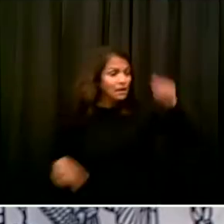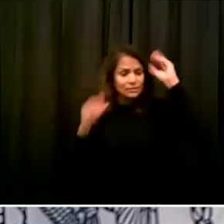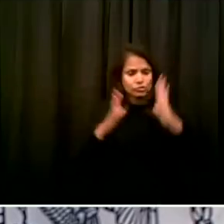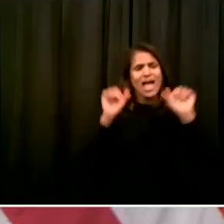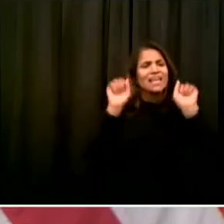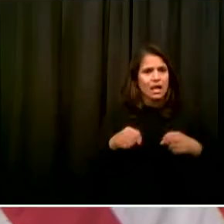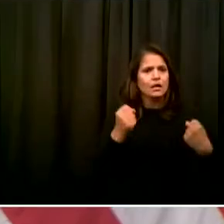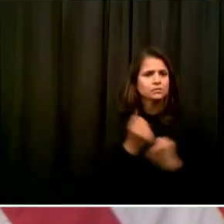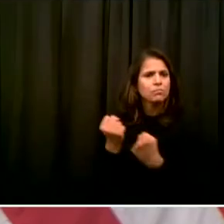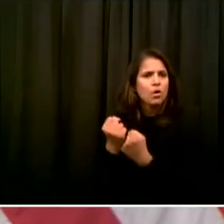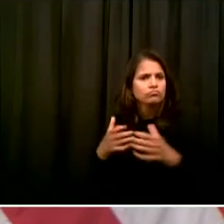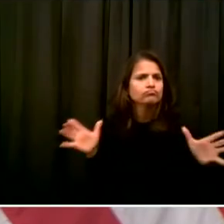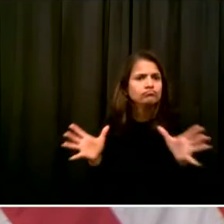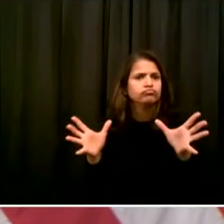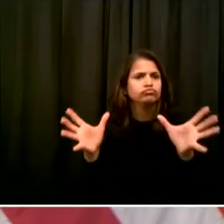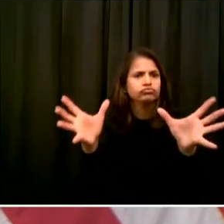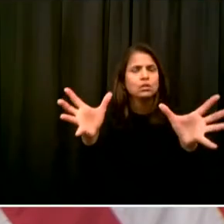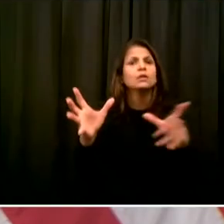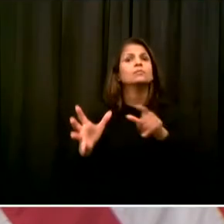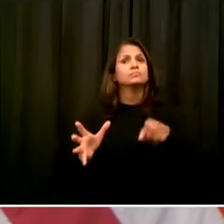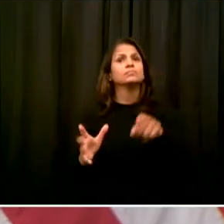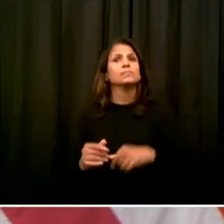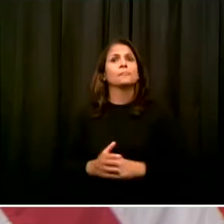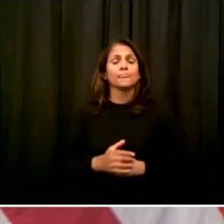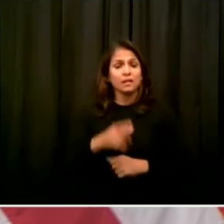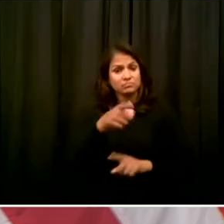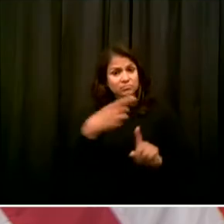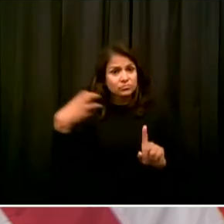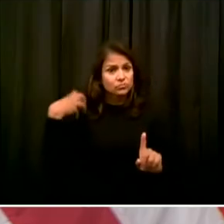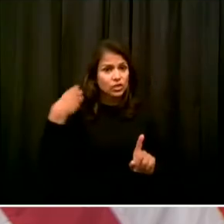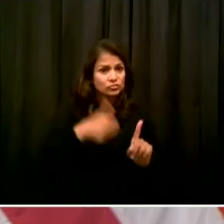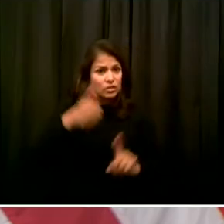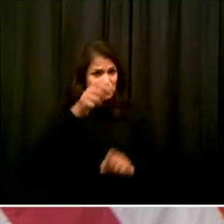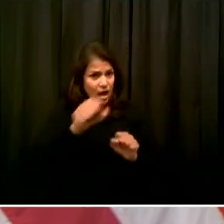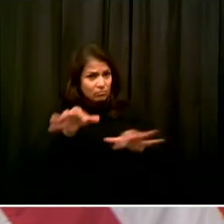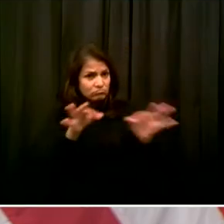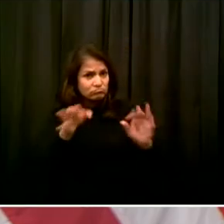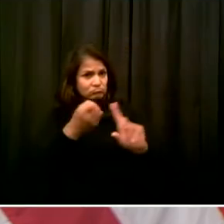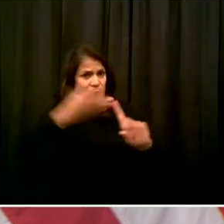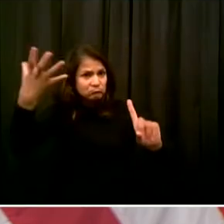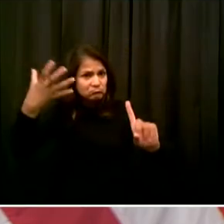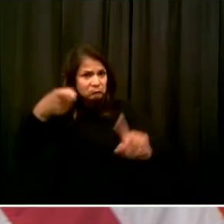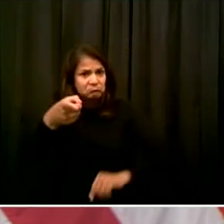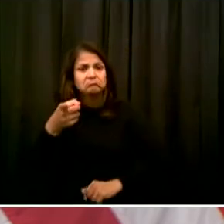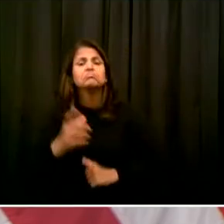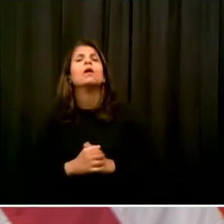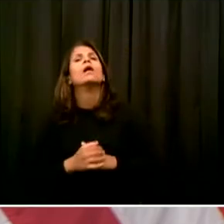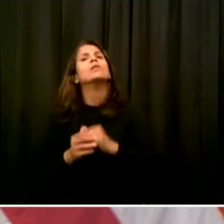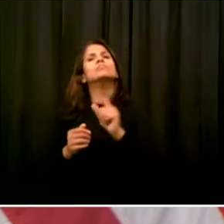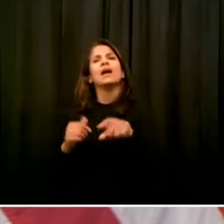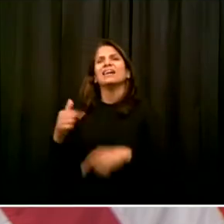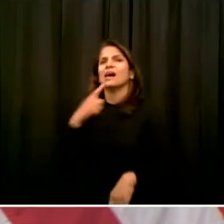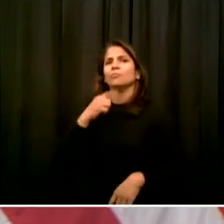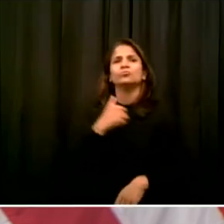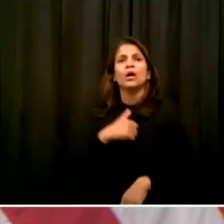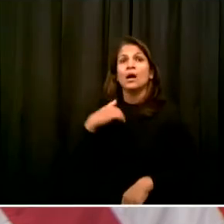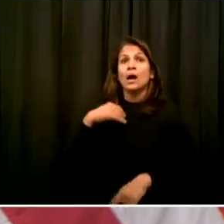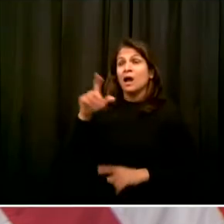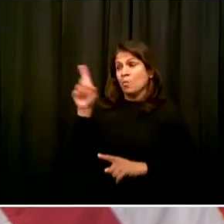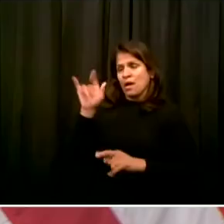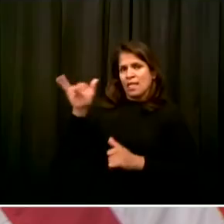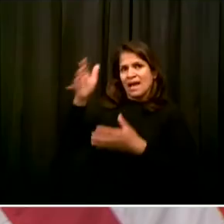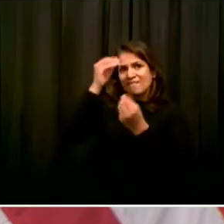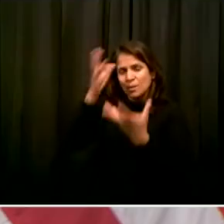TECOLHNO GYIS